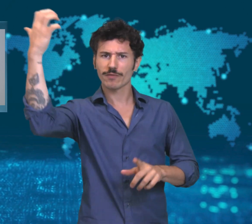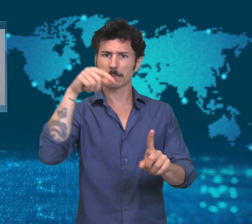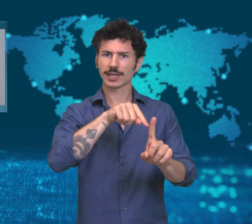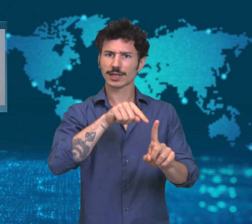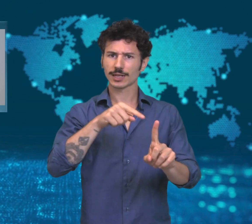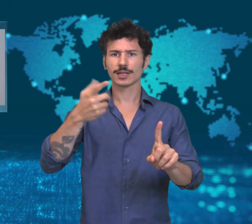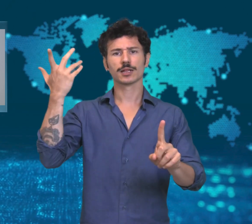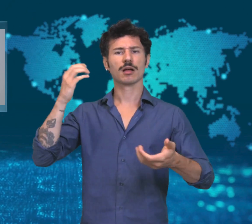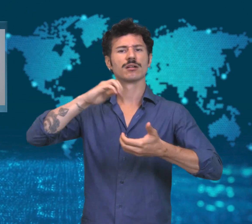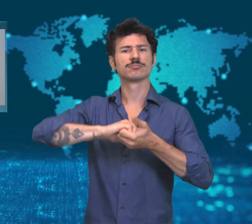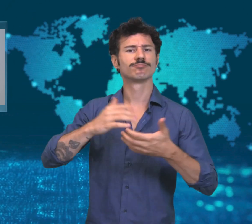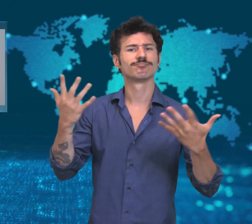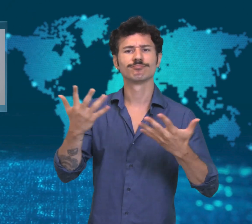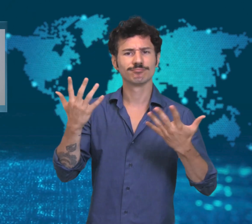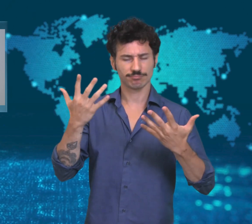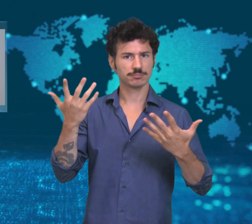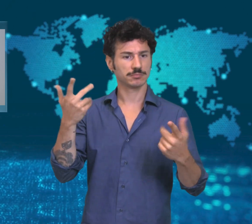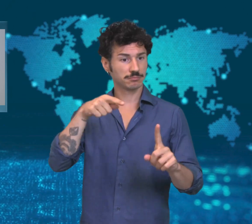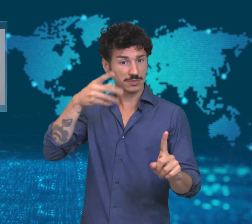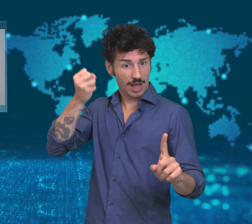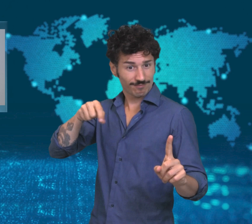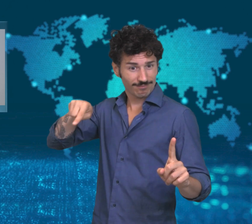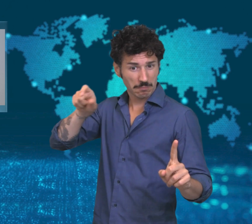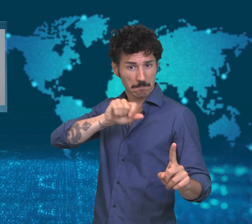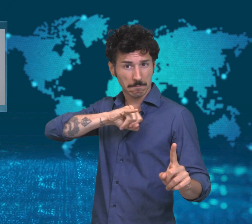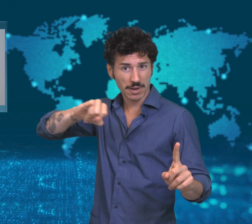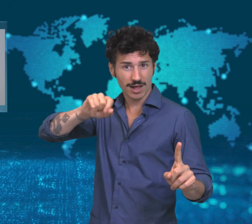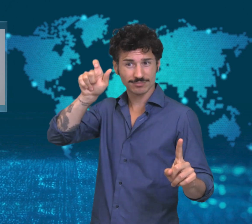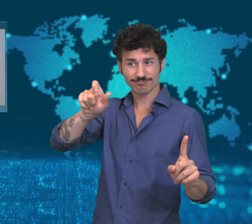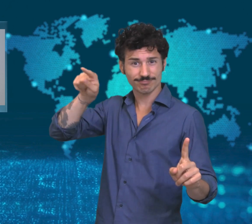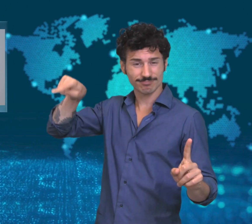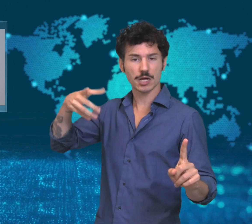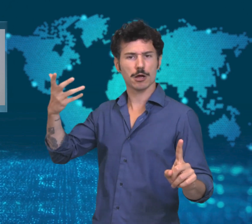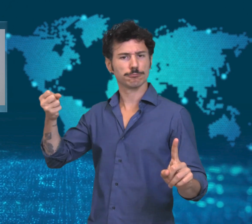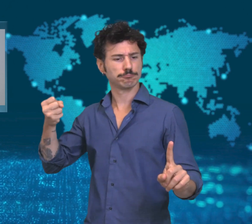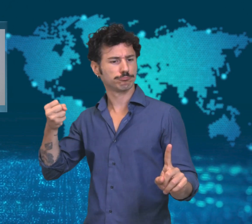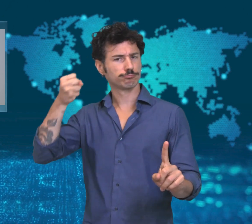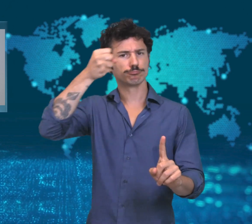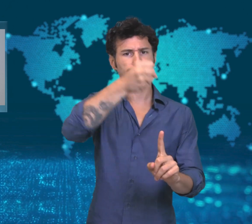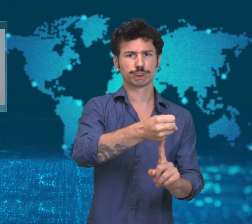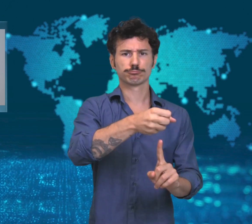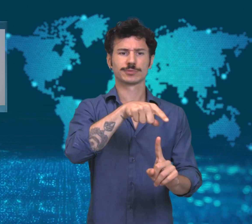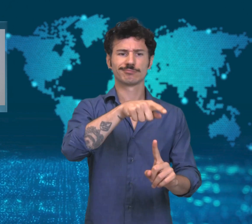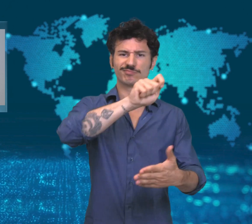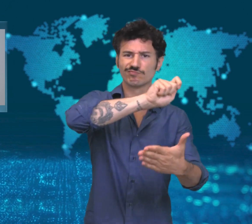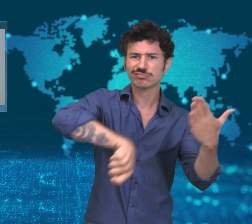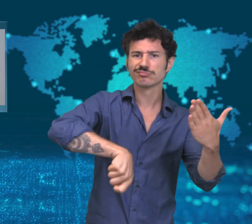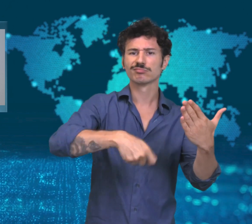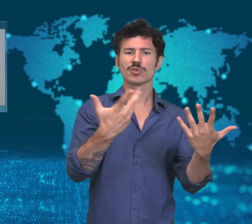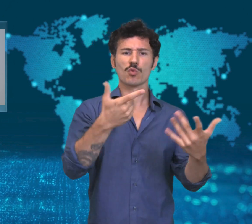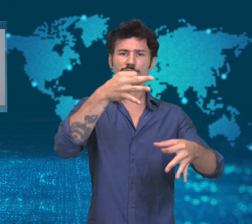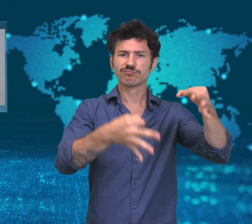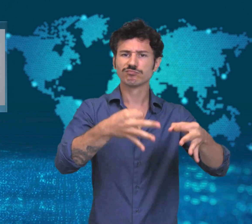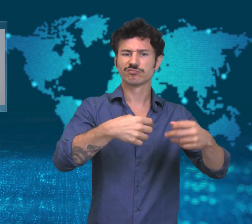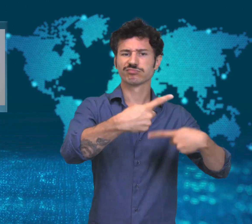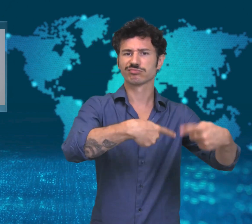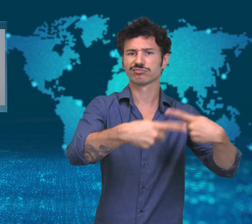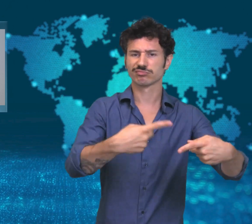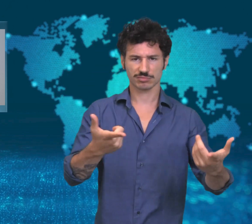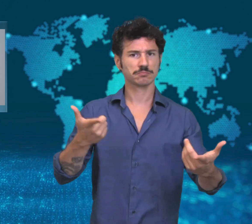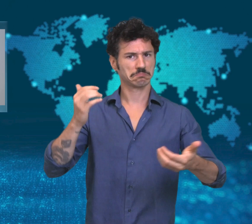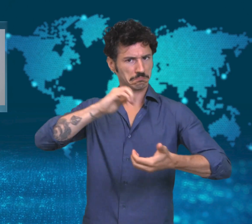offenders when requested so that they could be sentenced and punished there.